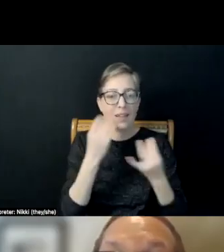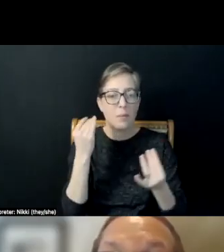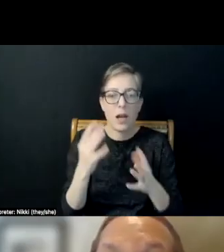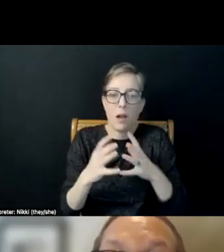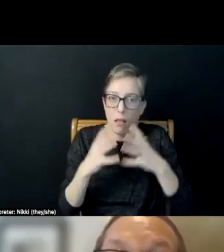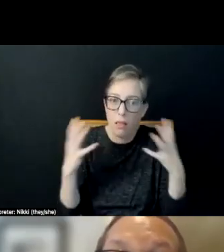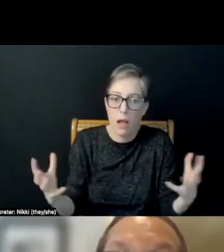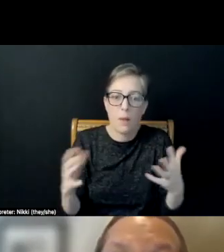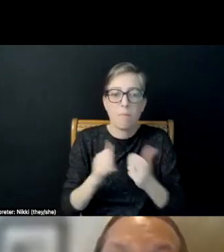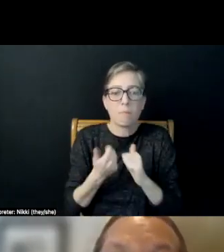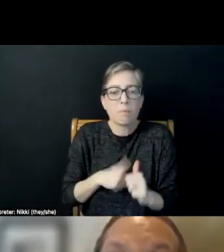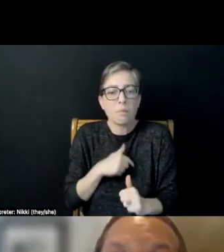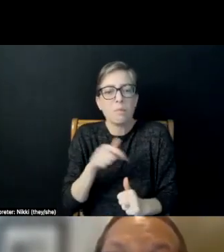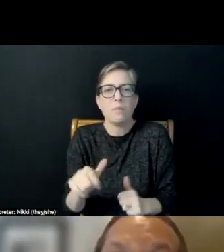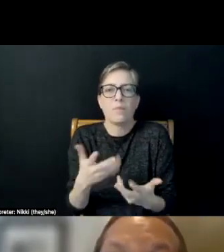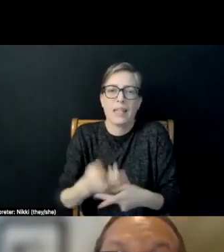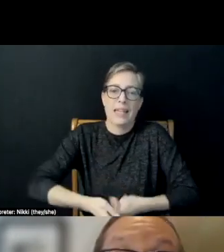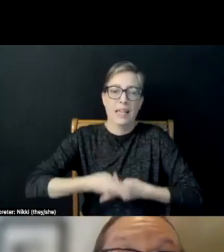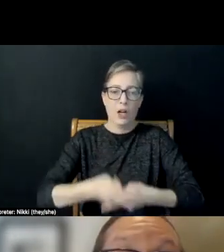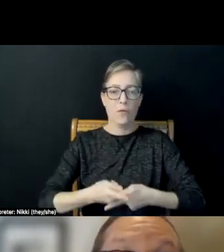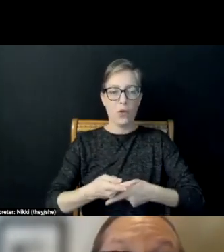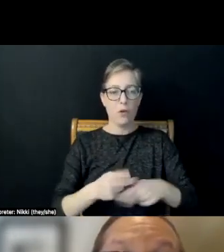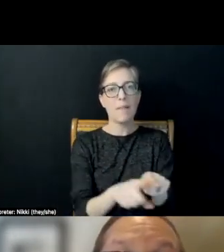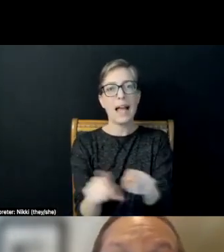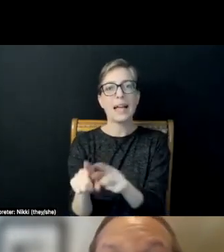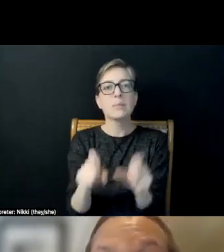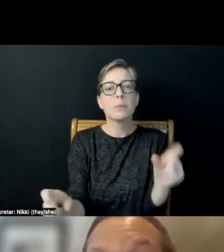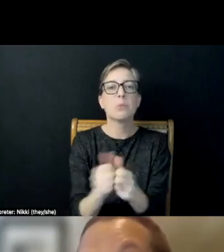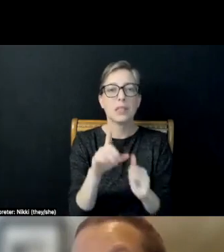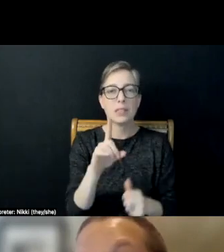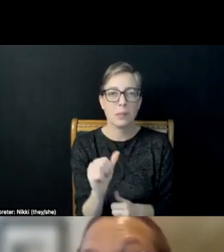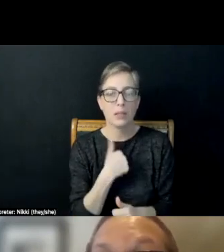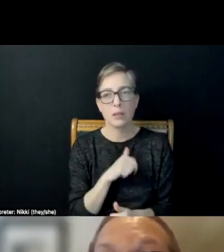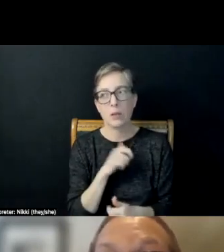how we navigate the medical complex. A place that's supposed to be supporting us,